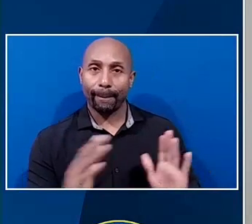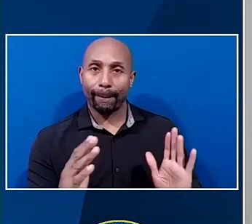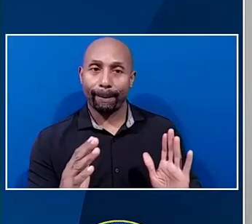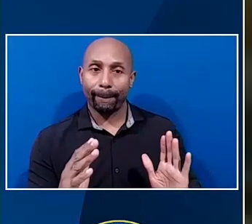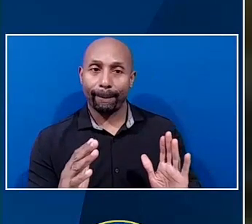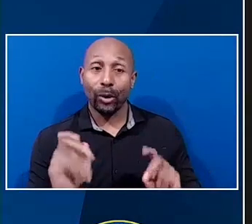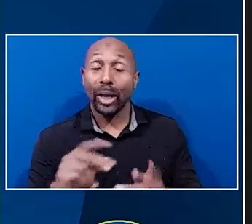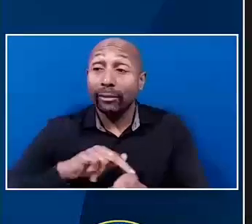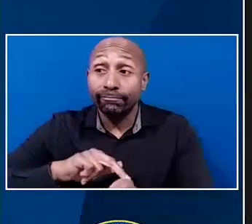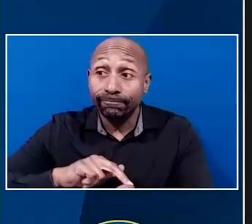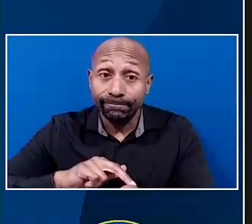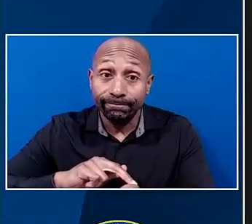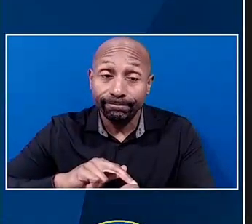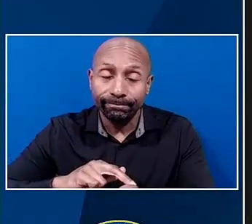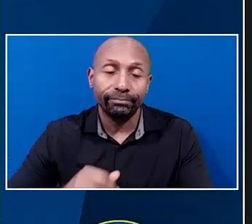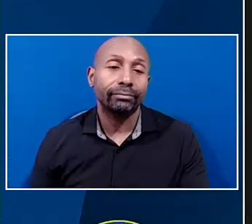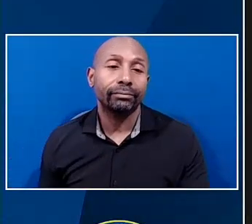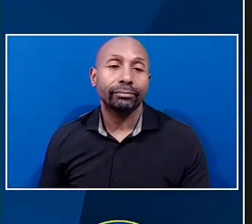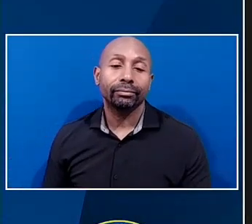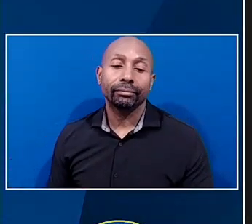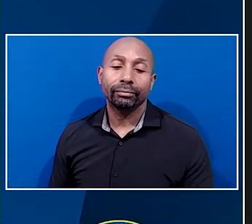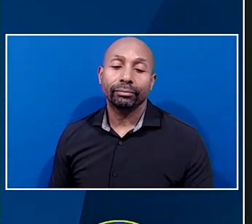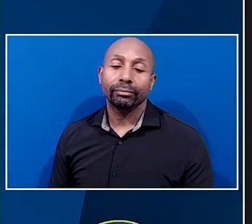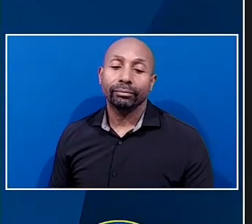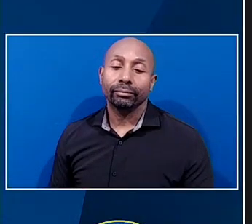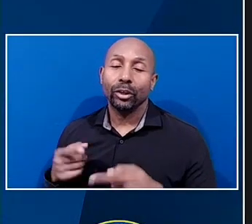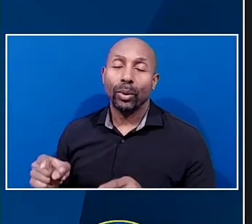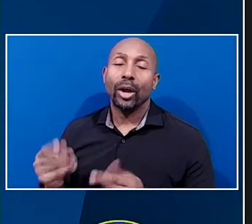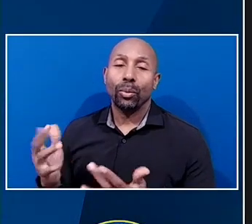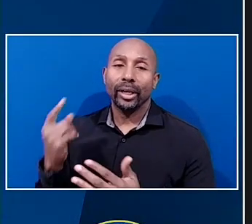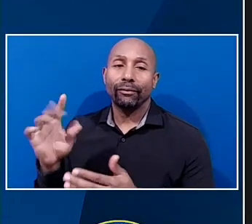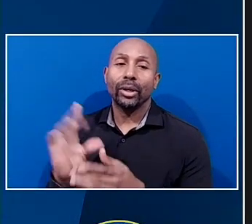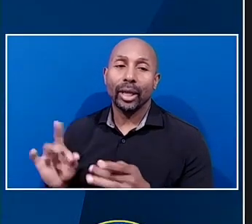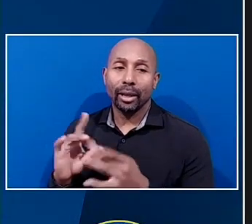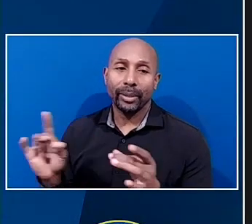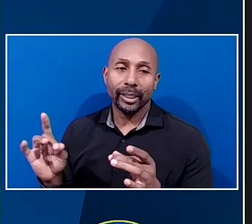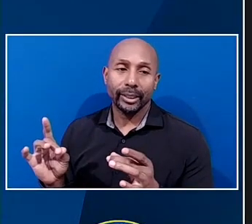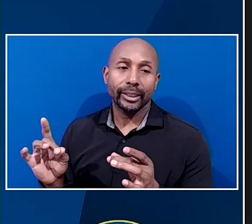While we're waiting on comments, I do just want to note that the alternate for the